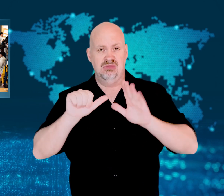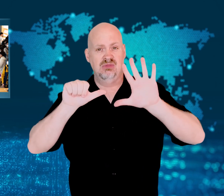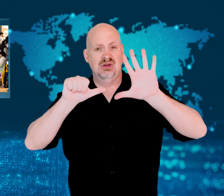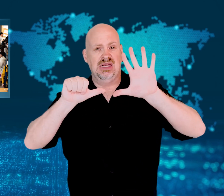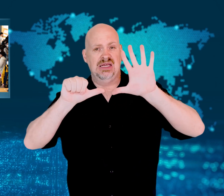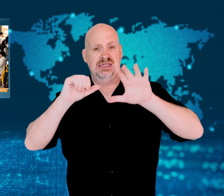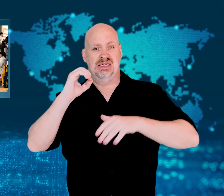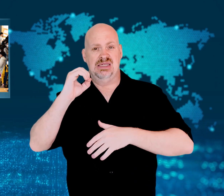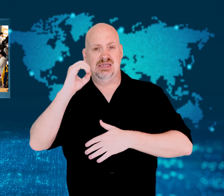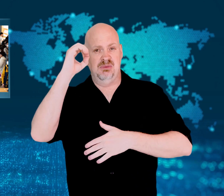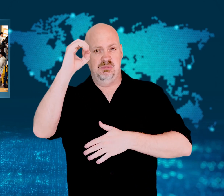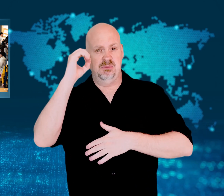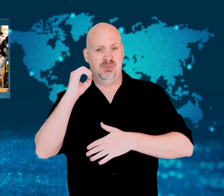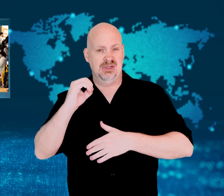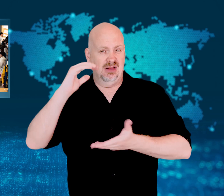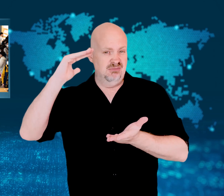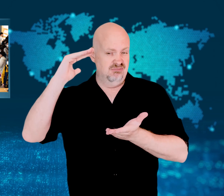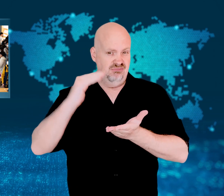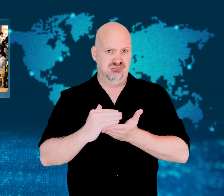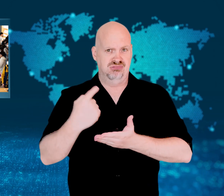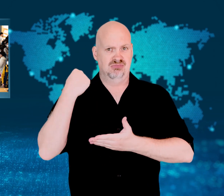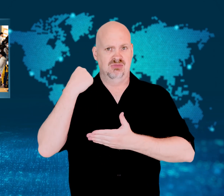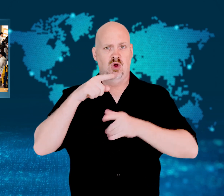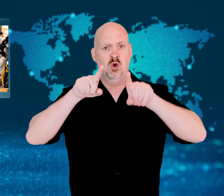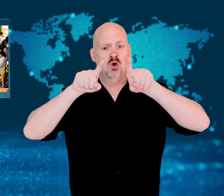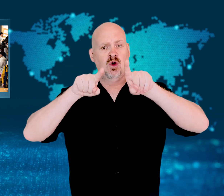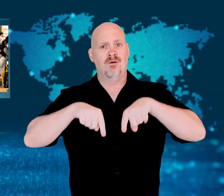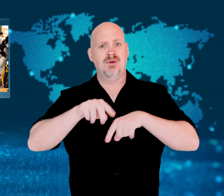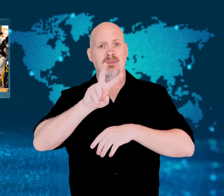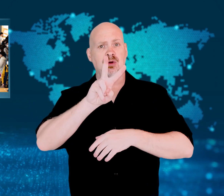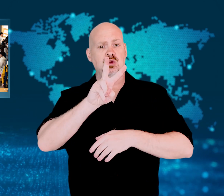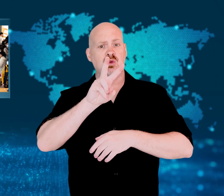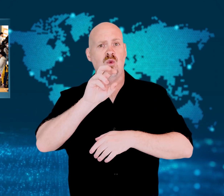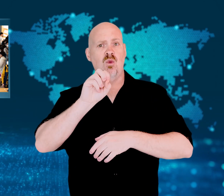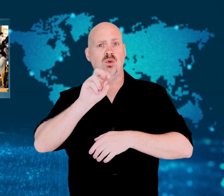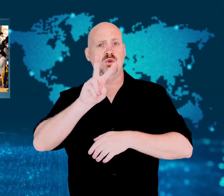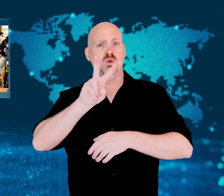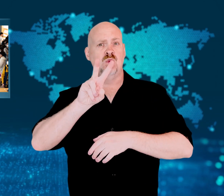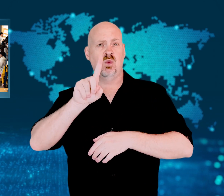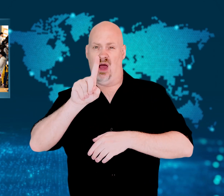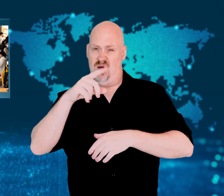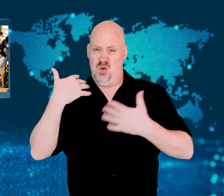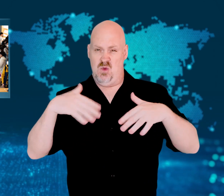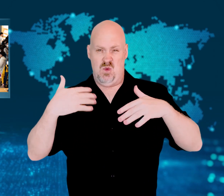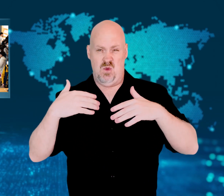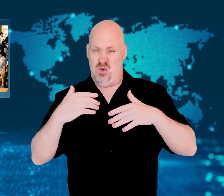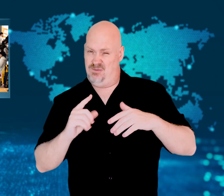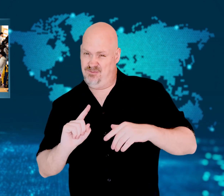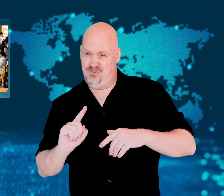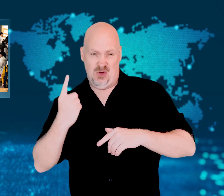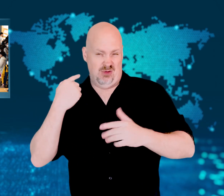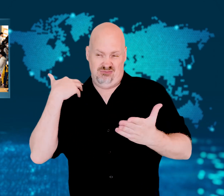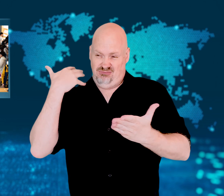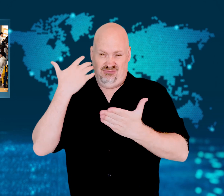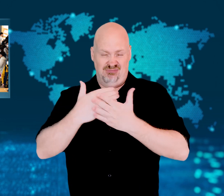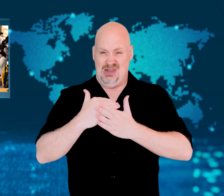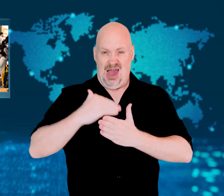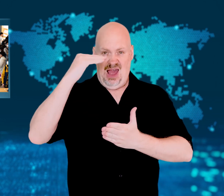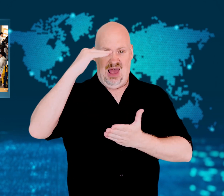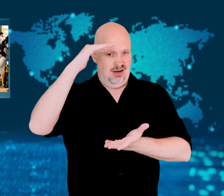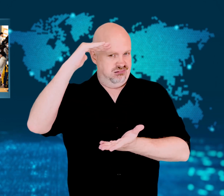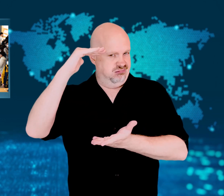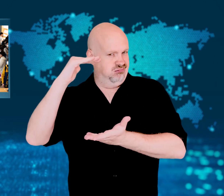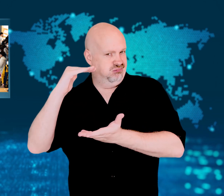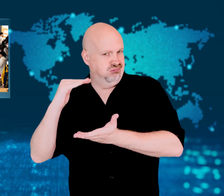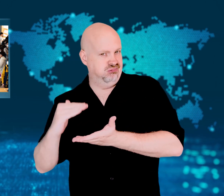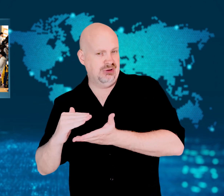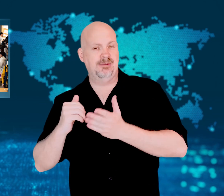The world's biggest crypto-currency has lost around 60% of its valuation